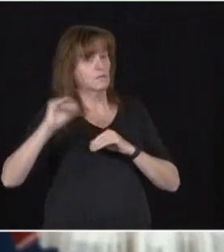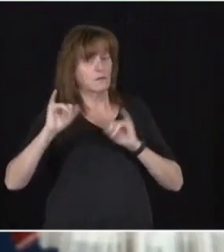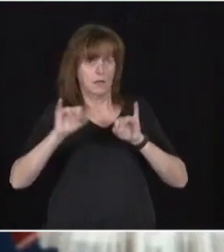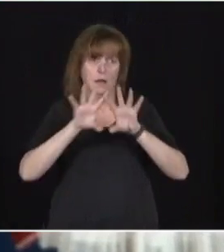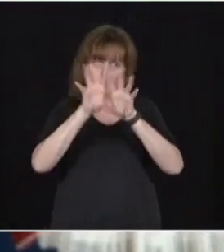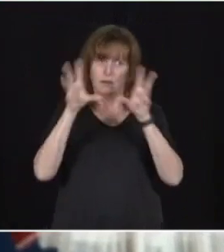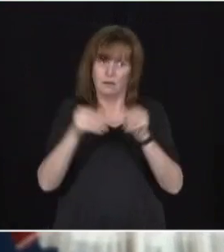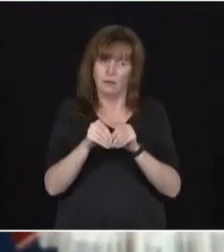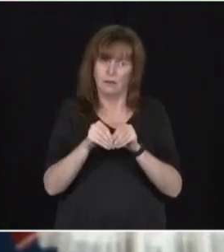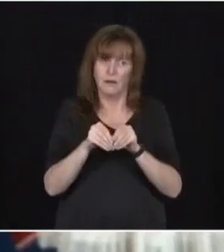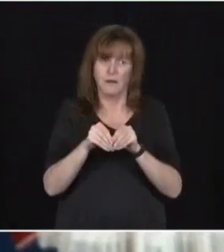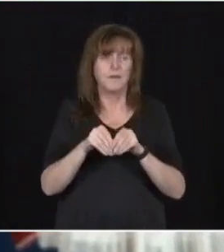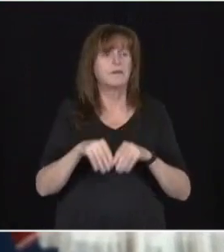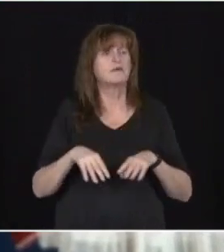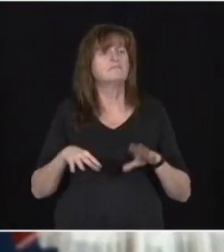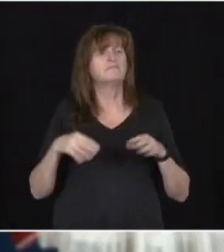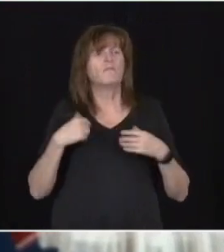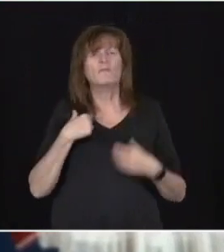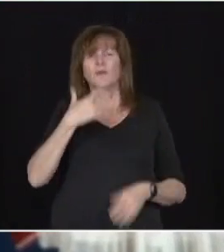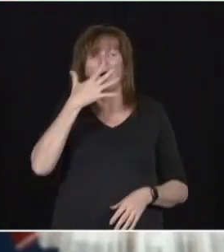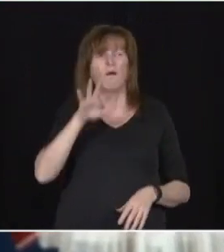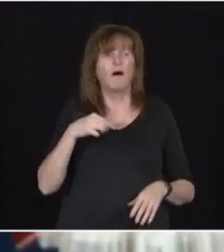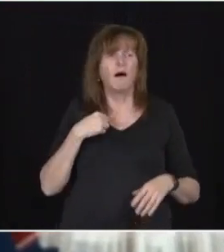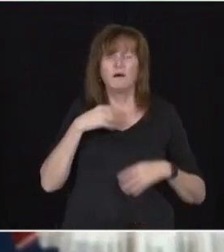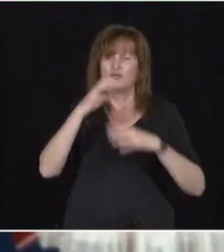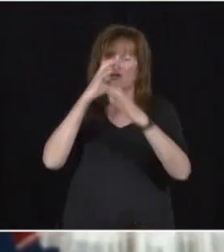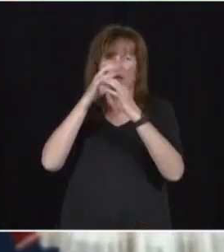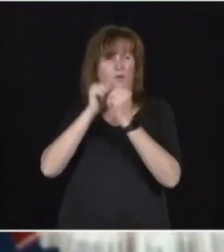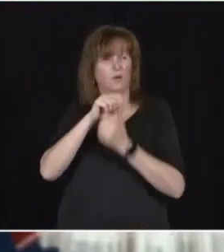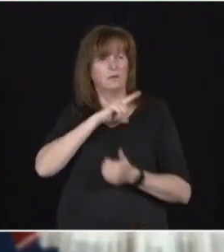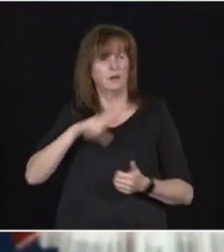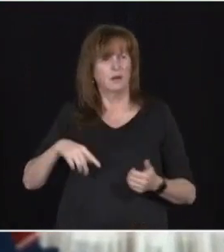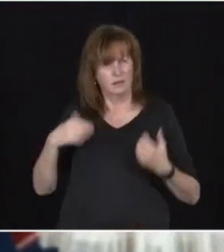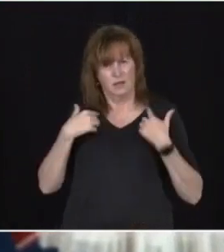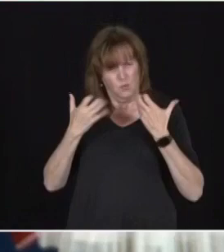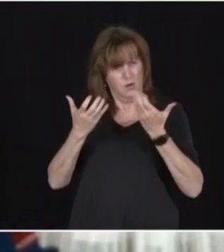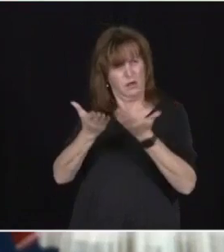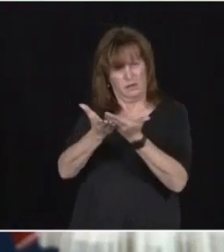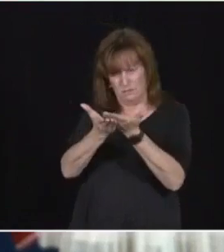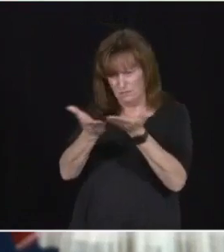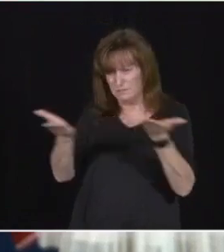We will see how they react. I'm trying to avoid bringing down the hammer on the landlord.